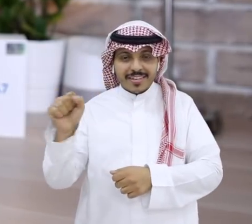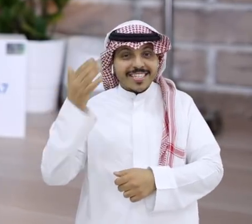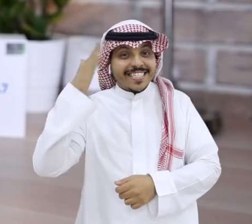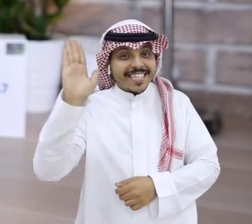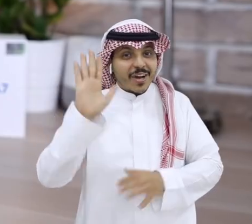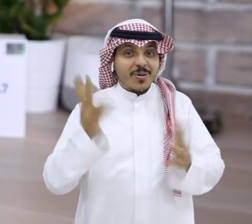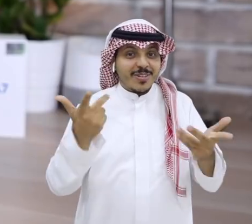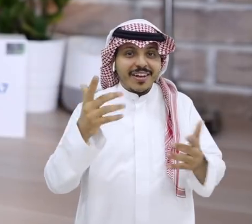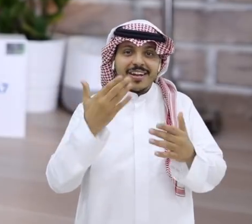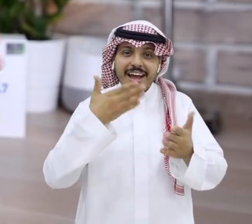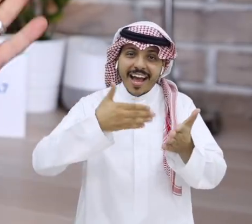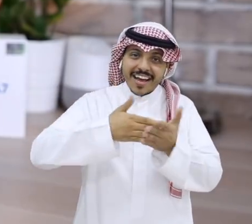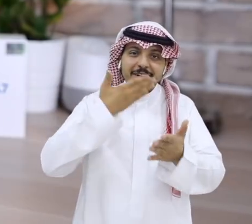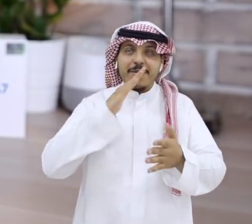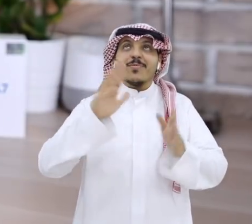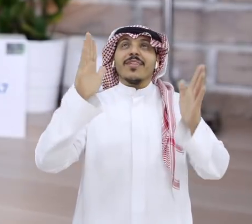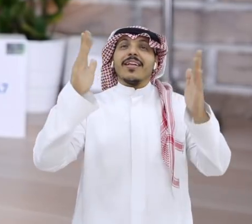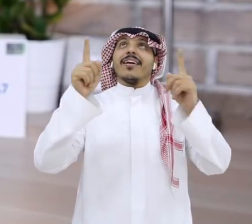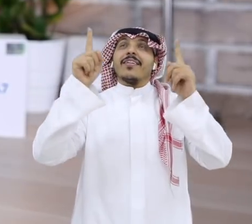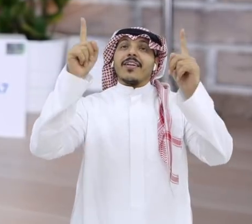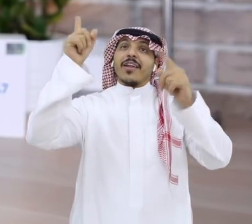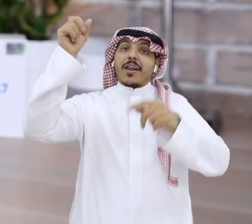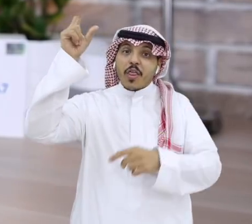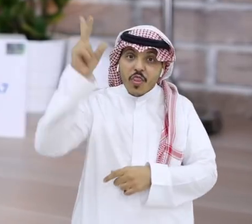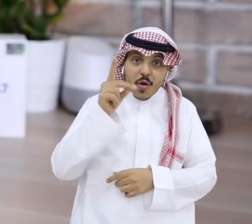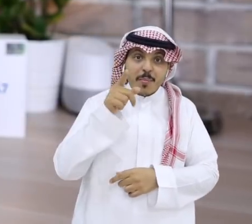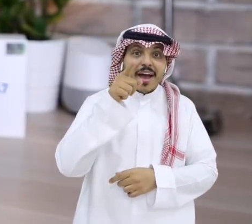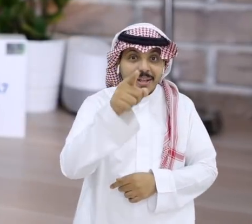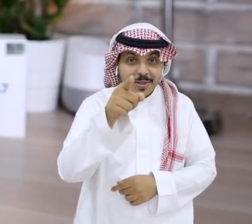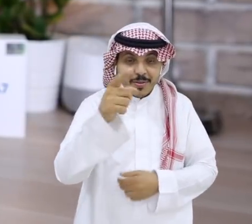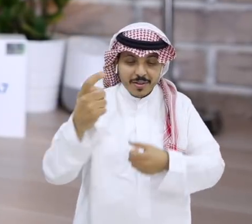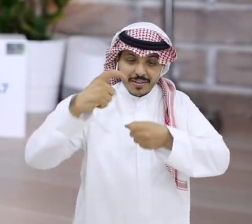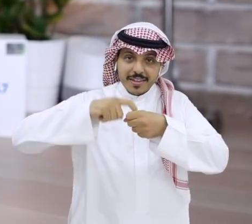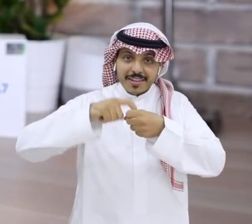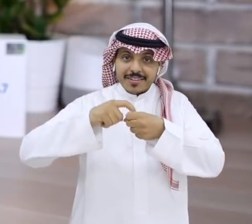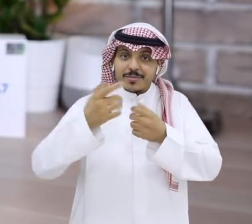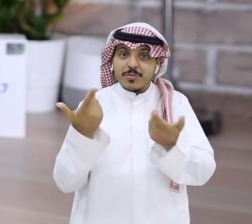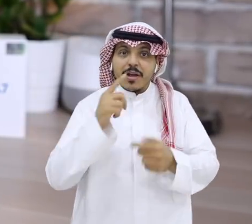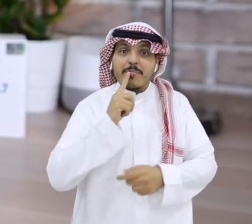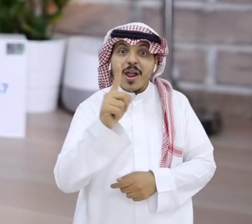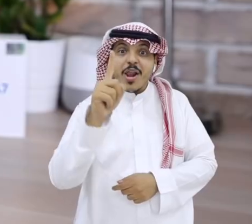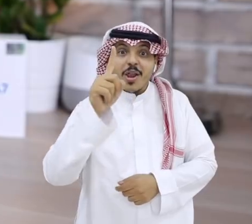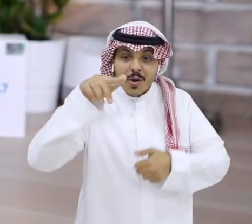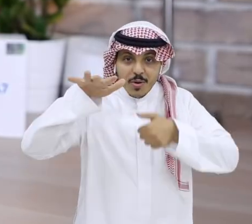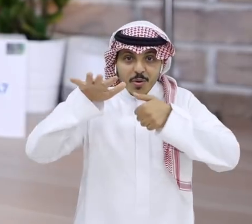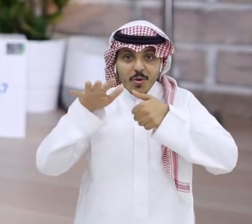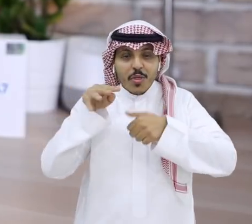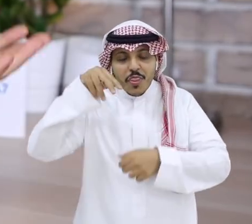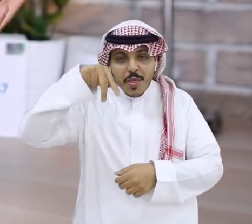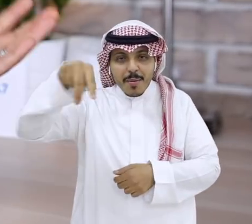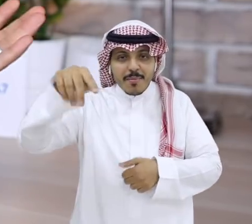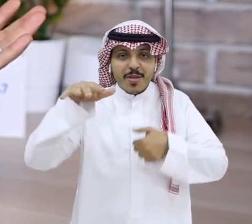And finally, thank God and the viewers, the channel now features 1.8 million subscribers.